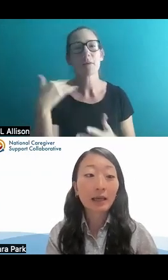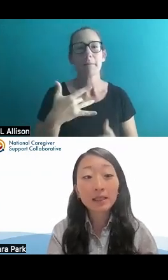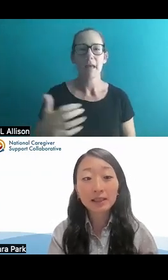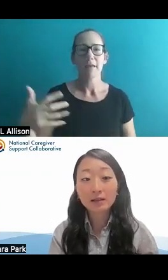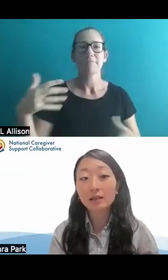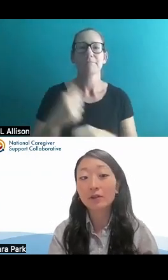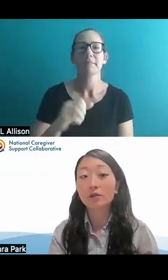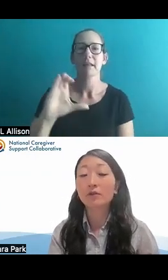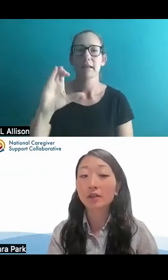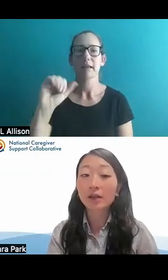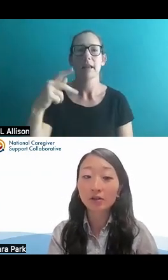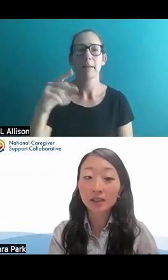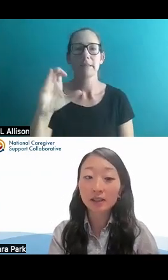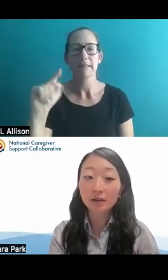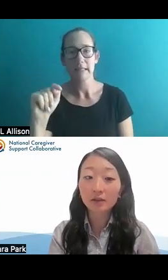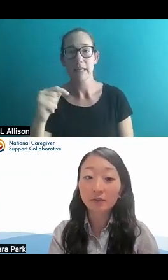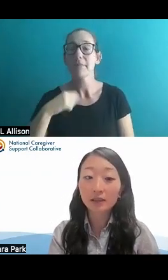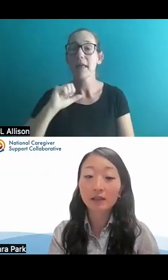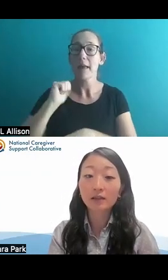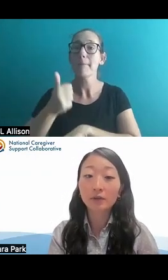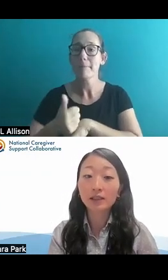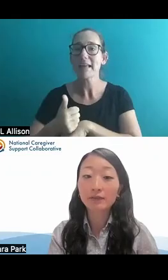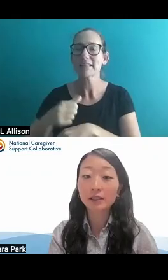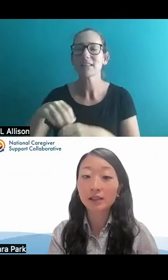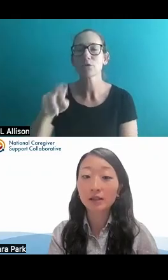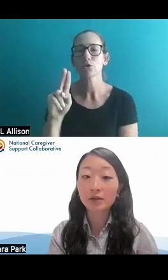based out of the division of geriatrics at the University of California San Francisco